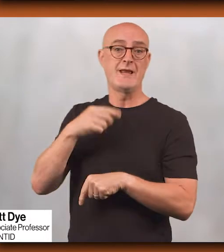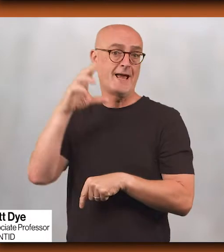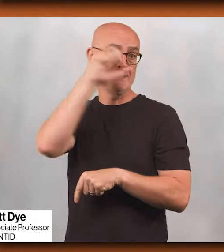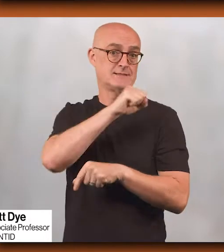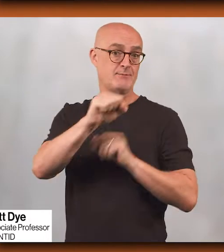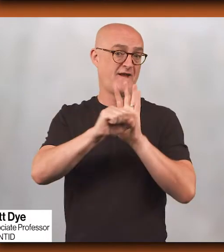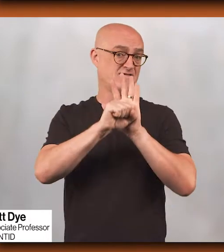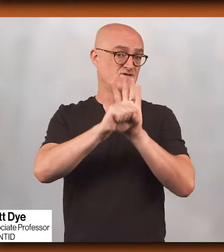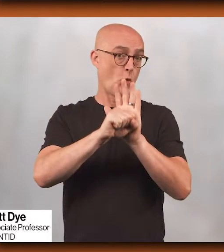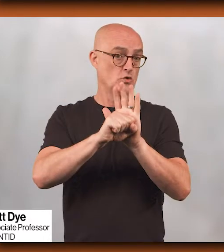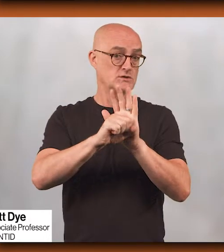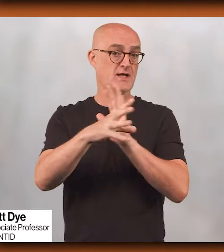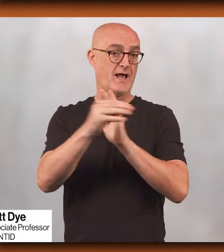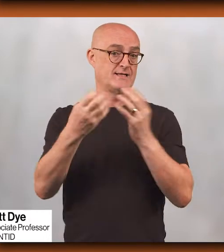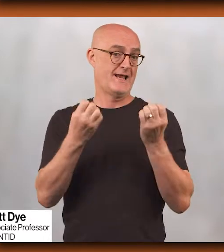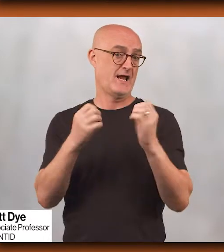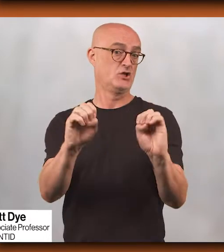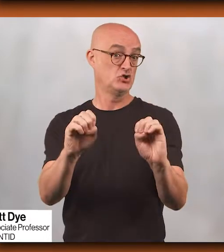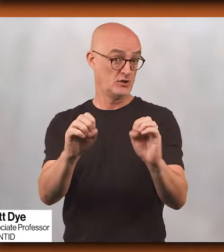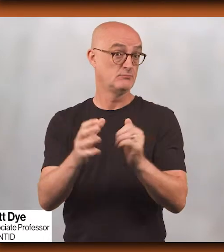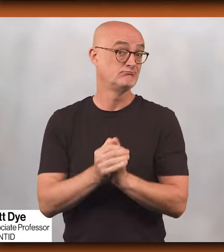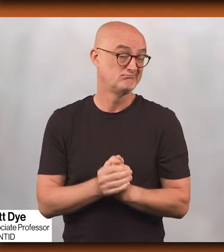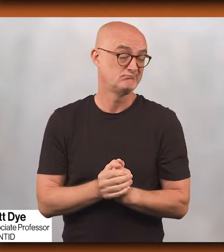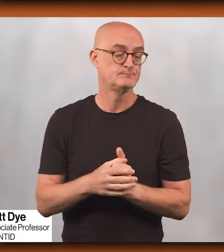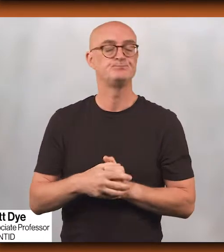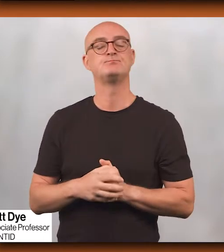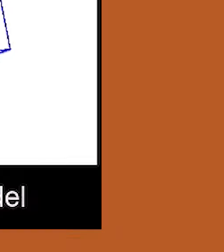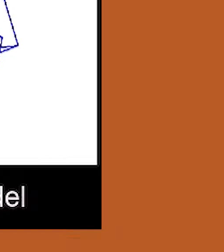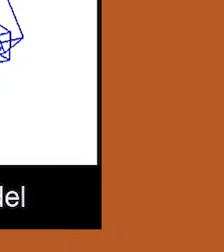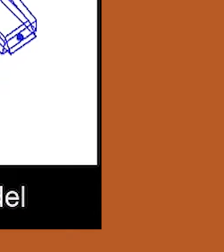that we estimate forces and energy.